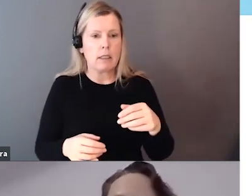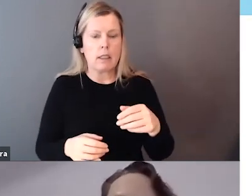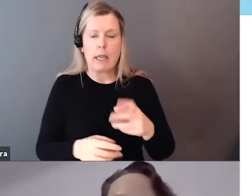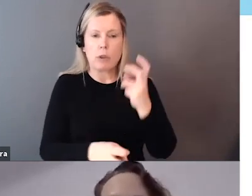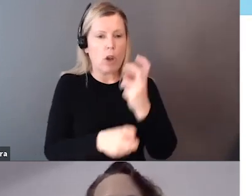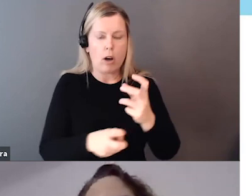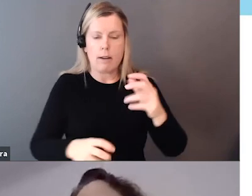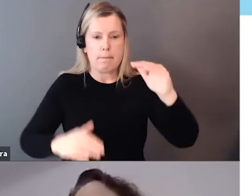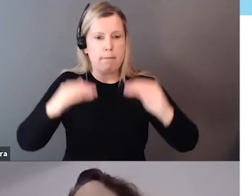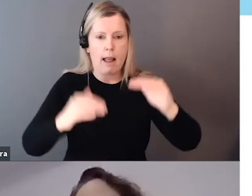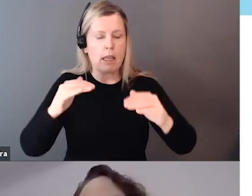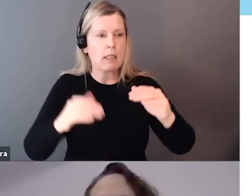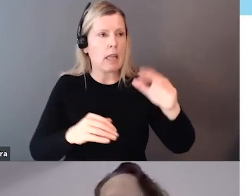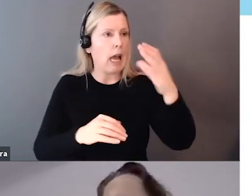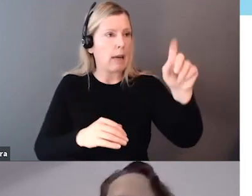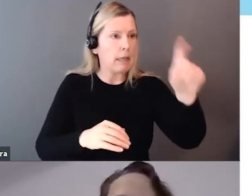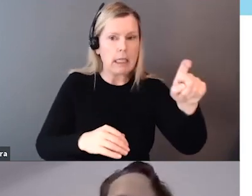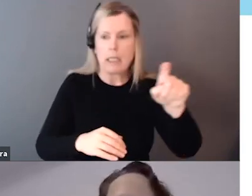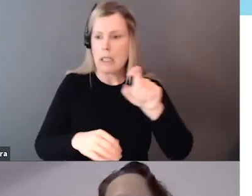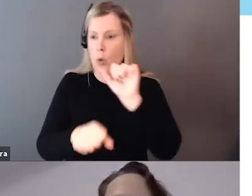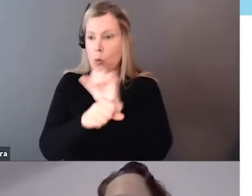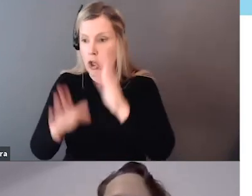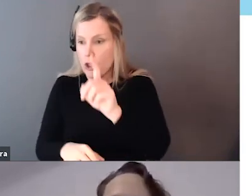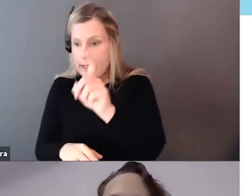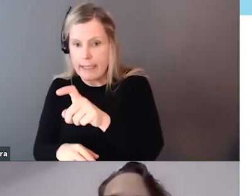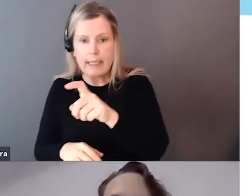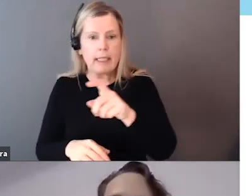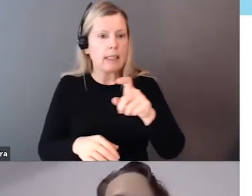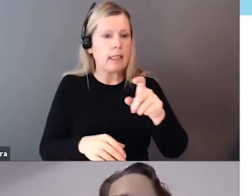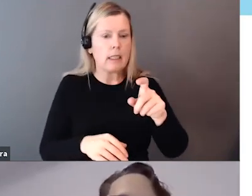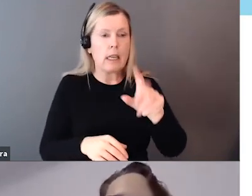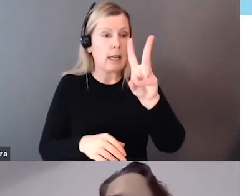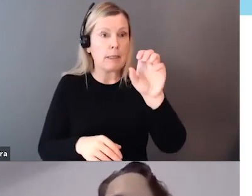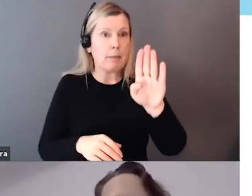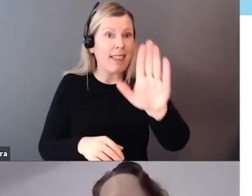needs, the employees needs and the expectations of workers compensation. Because you're having to